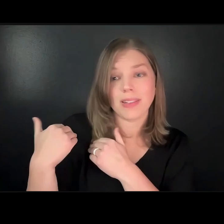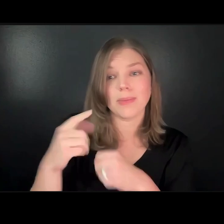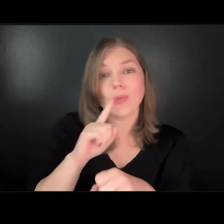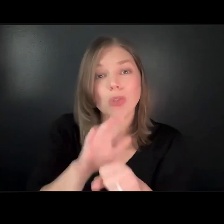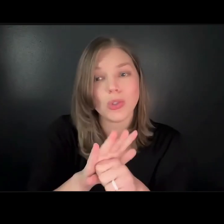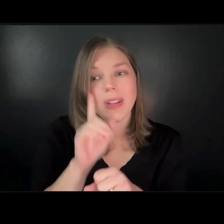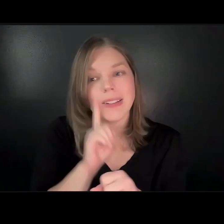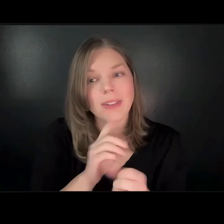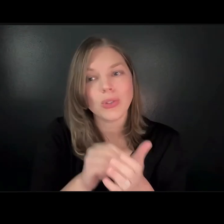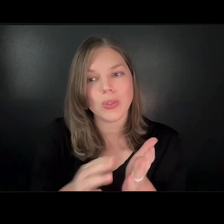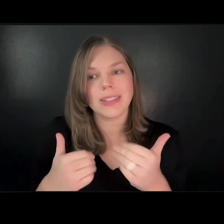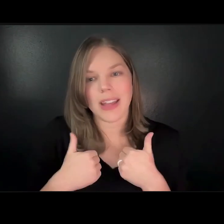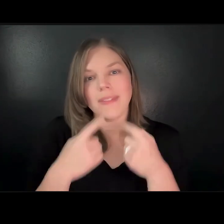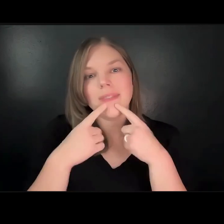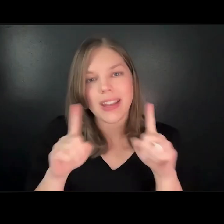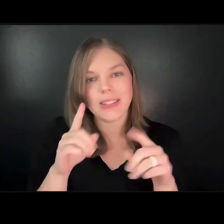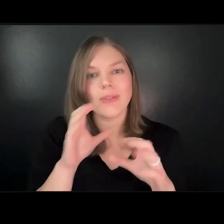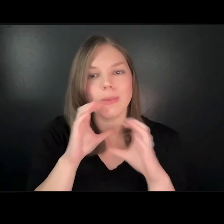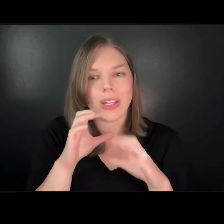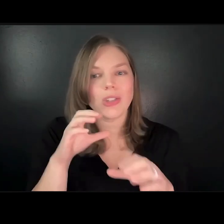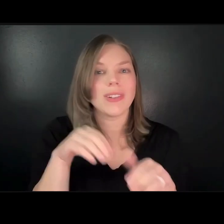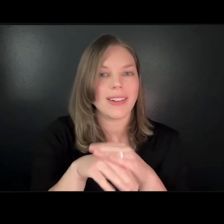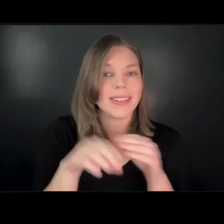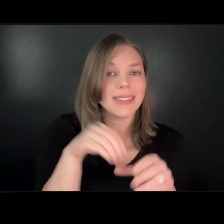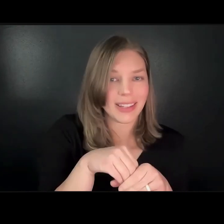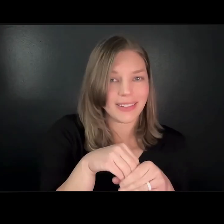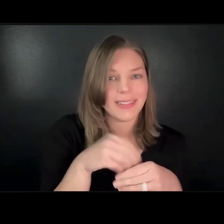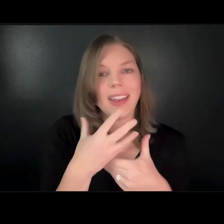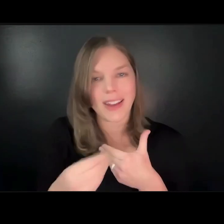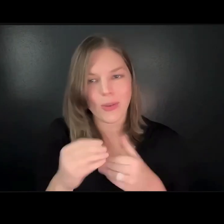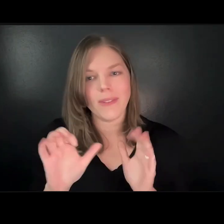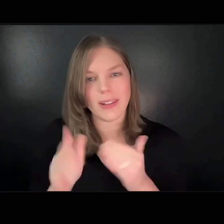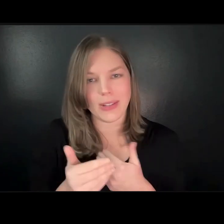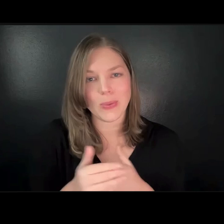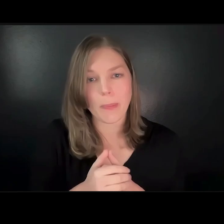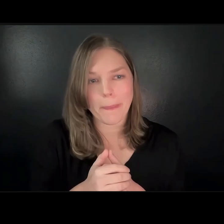with your institution's overall responsibility to ensure deaf students have effective communication,